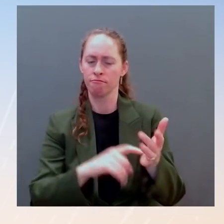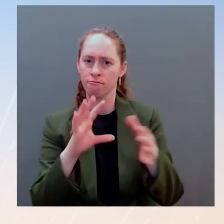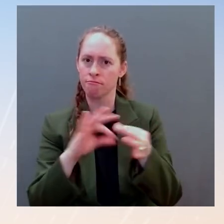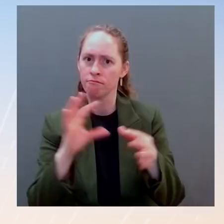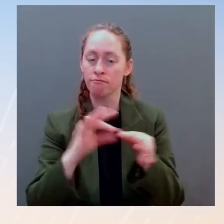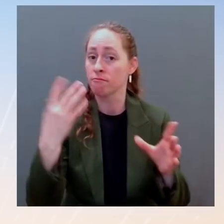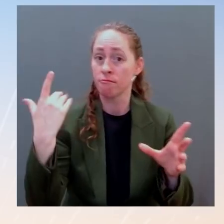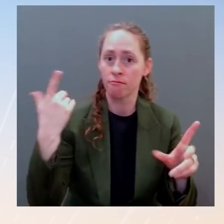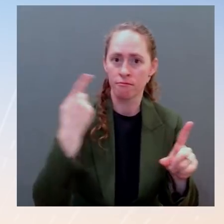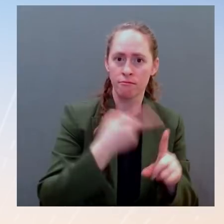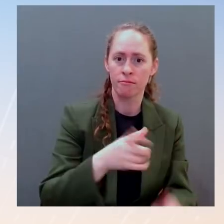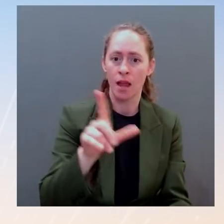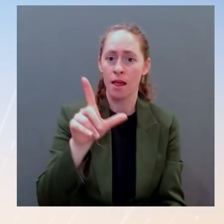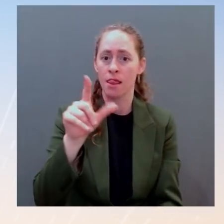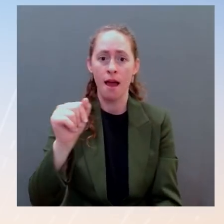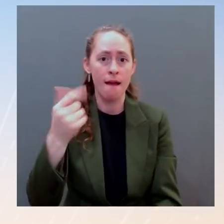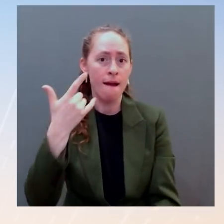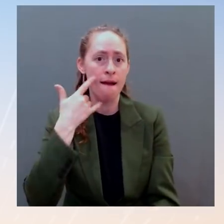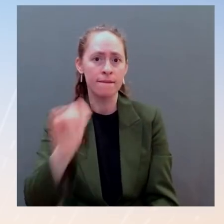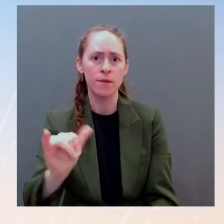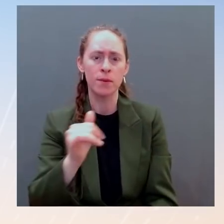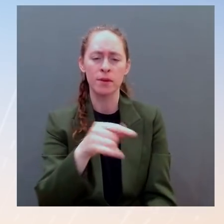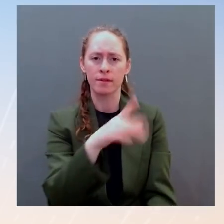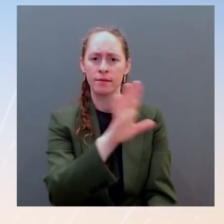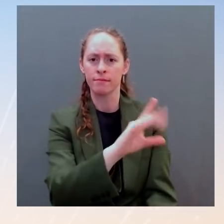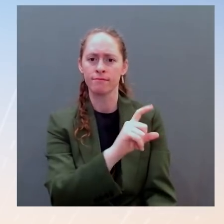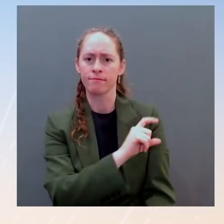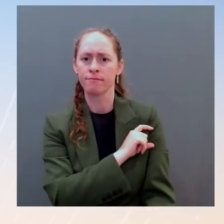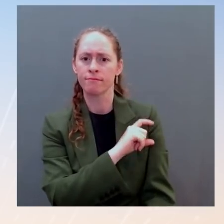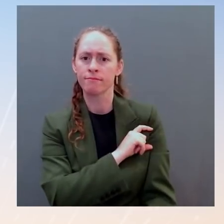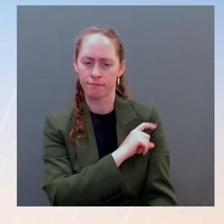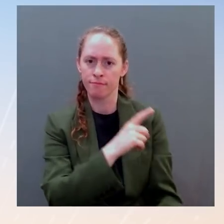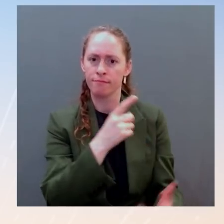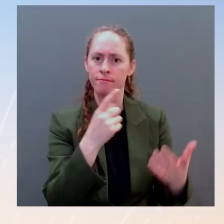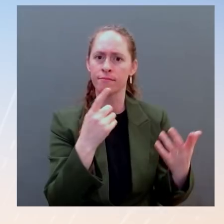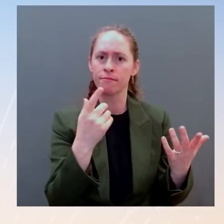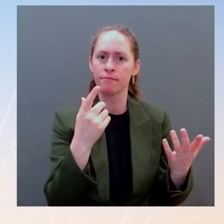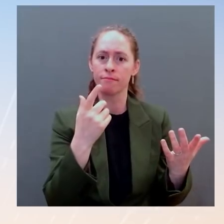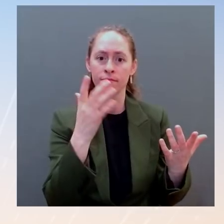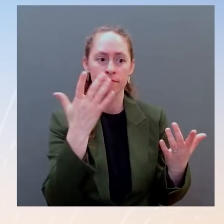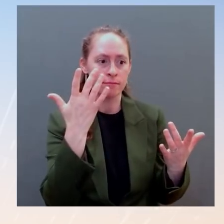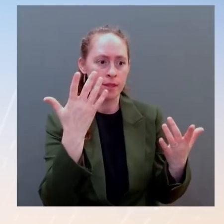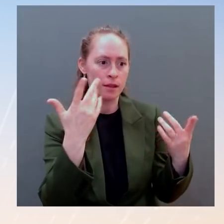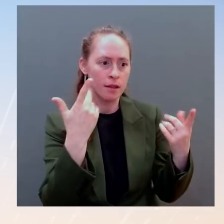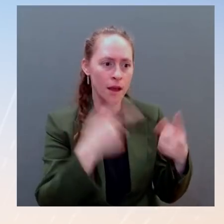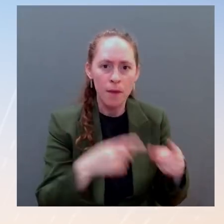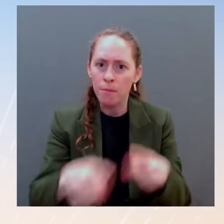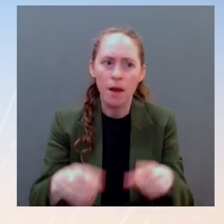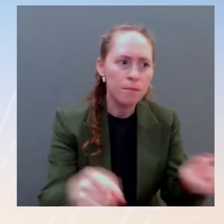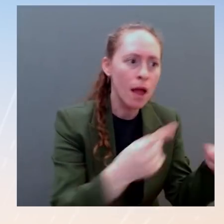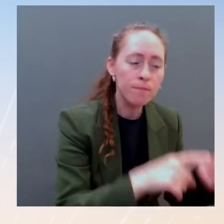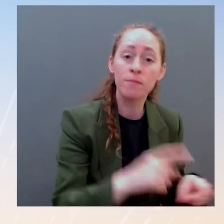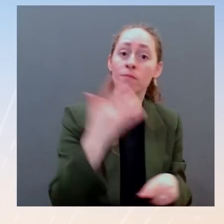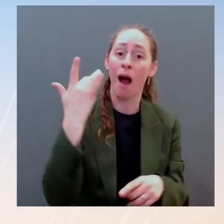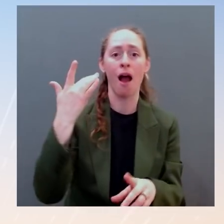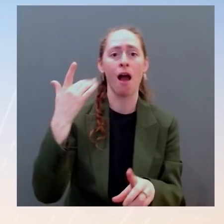these ghost guns are being used to target police as well, which is also a problem. So, I would say, of course, there are significant steps